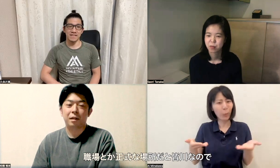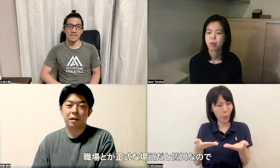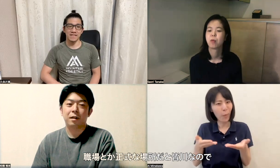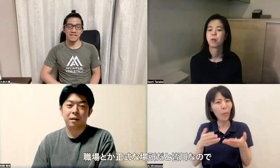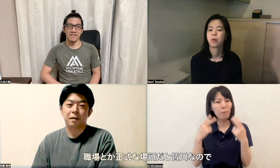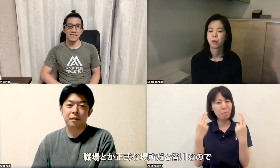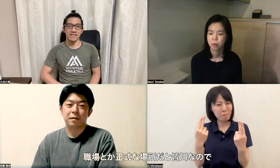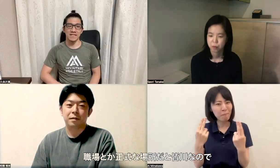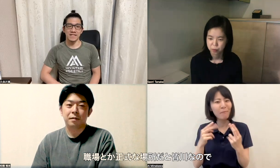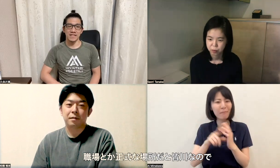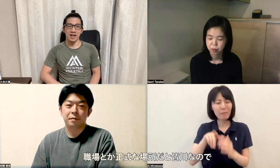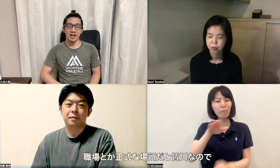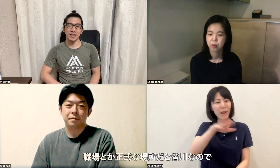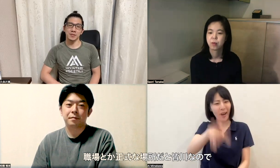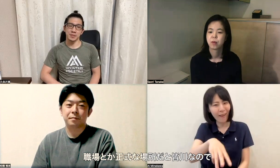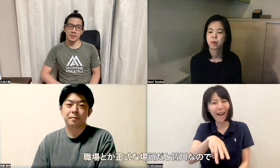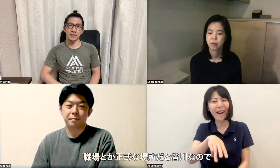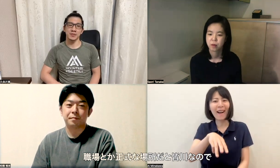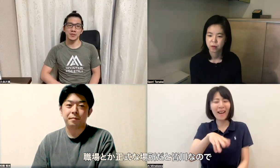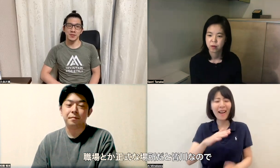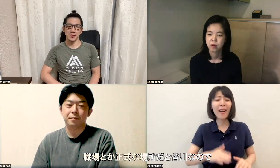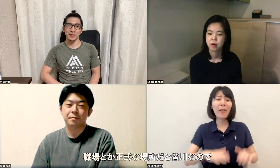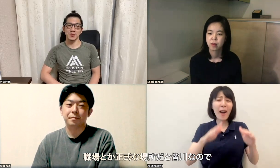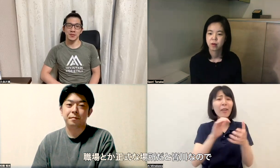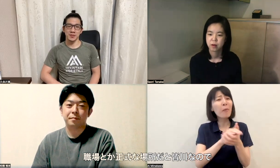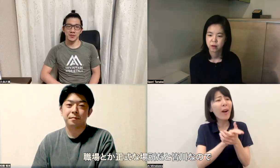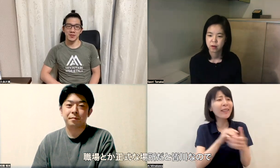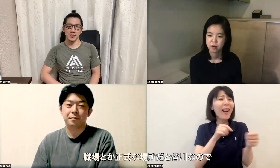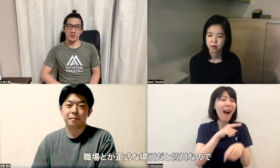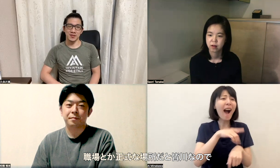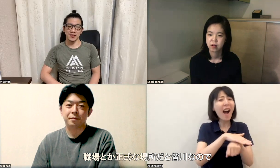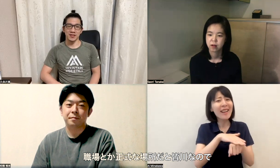Like workplaces, formal places, it's usually Minagawa.